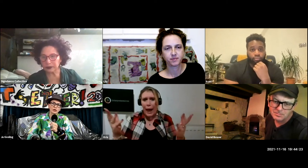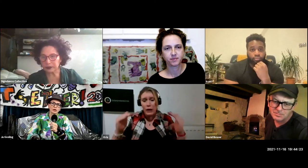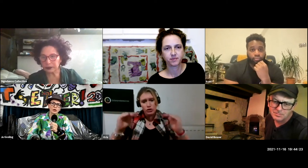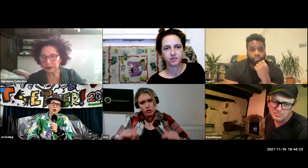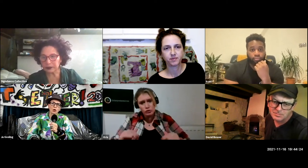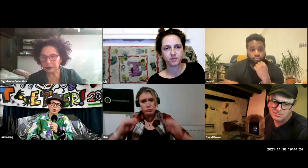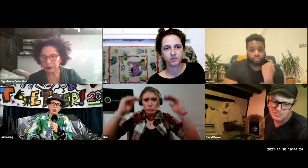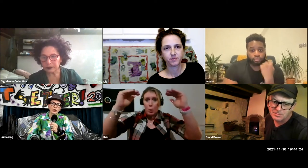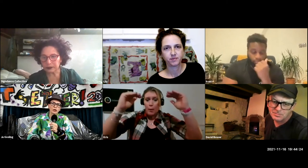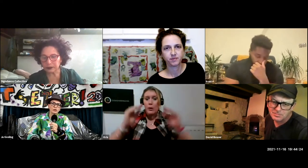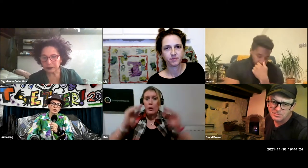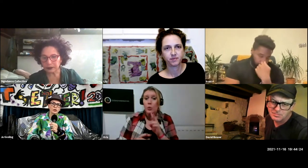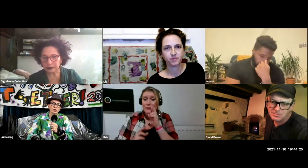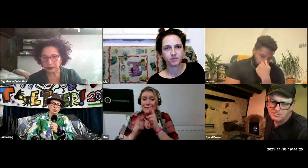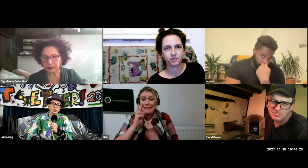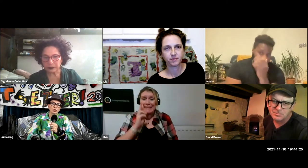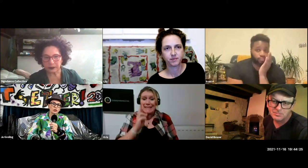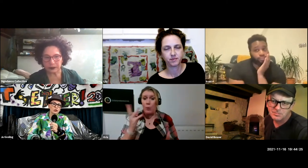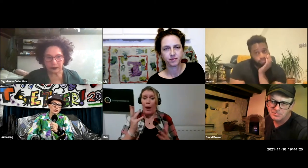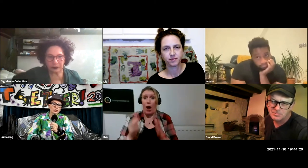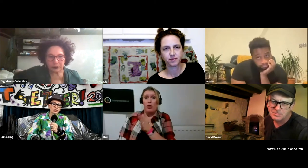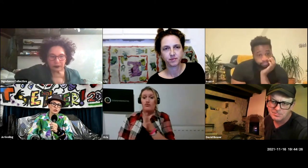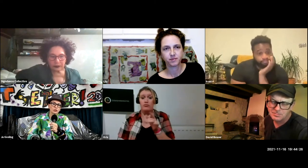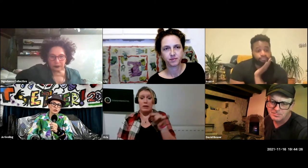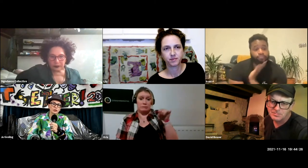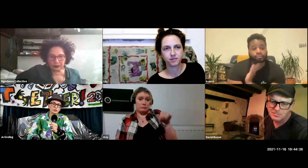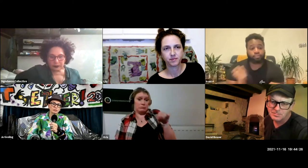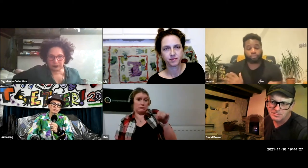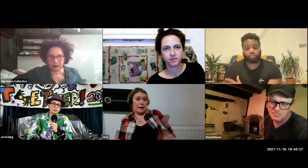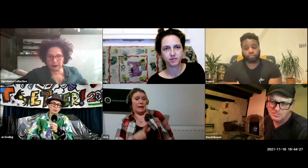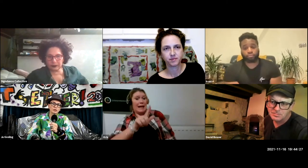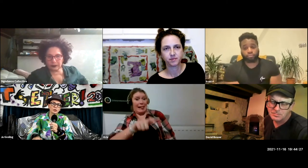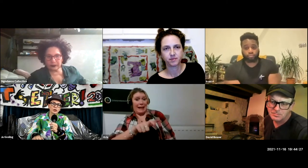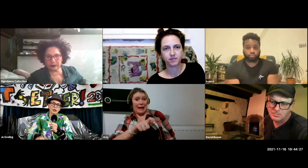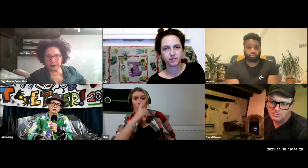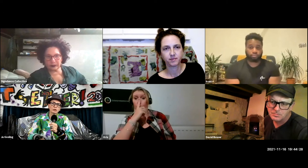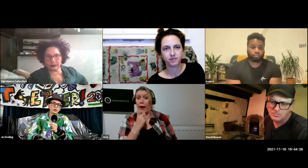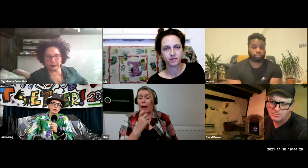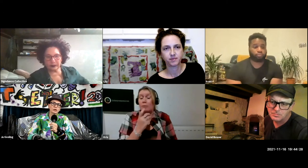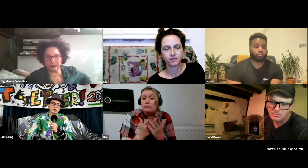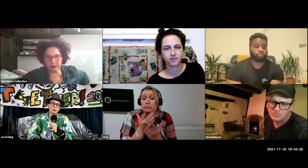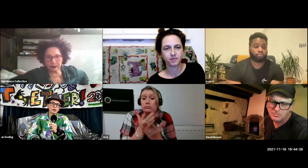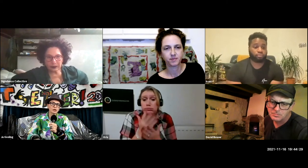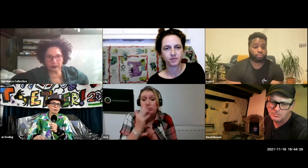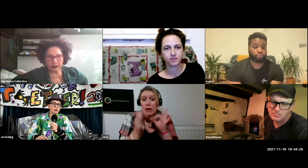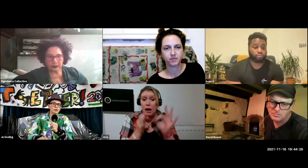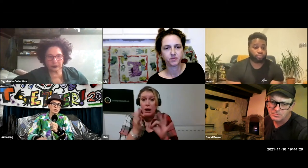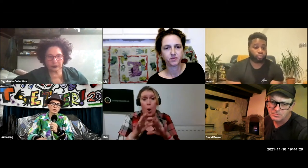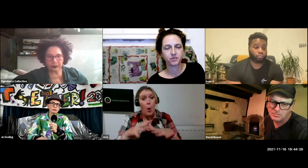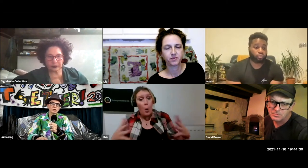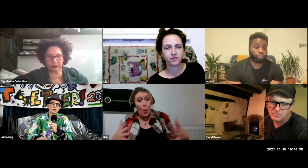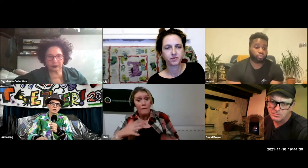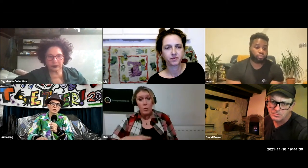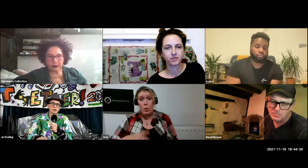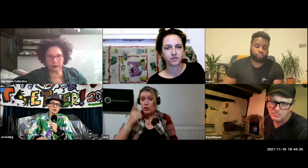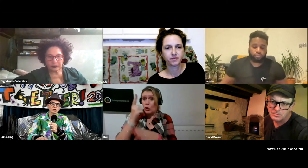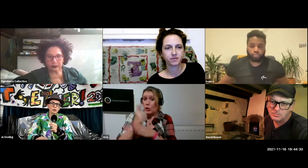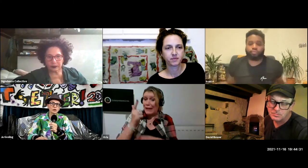I don't know if you would like to tell